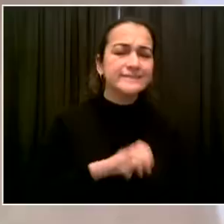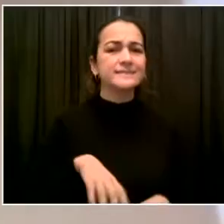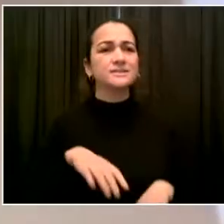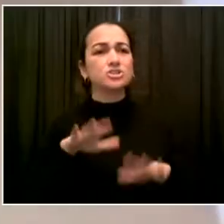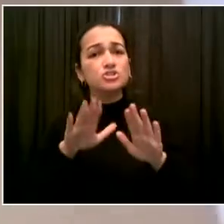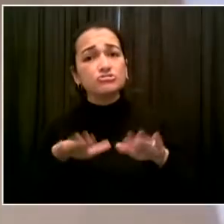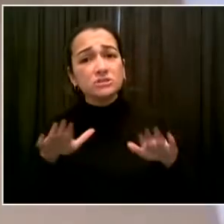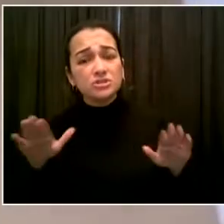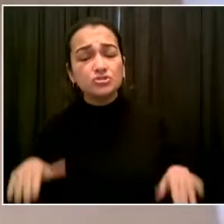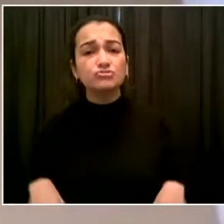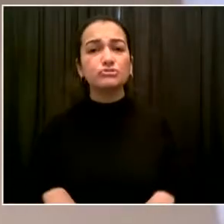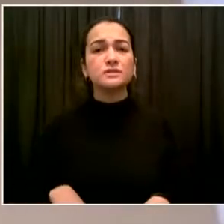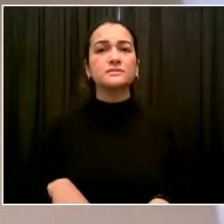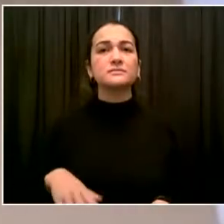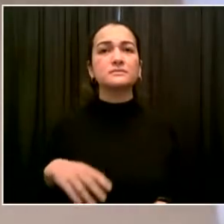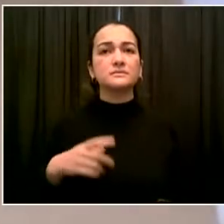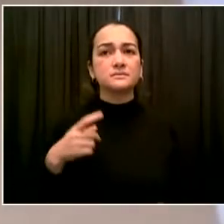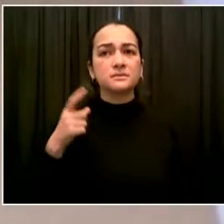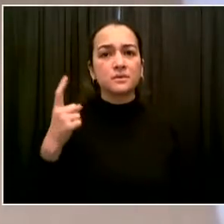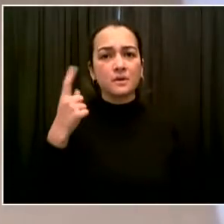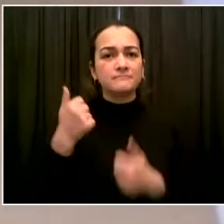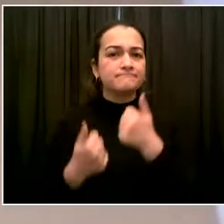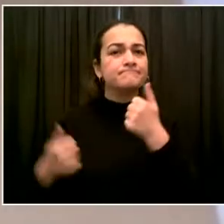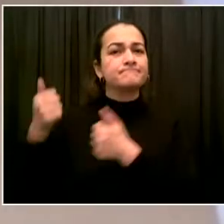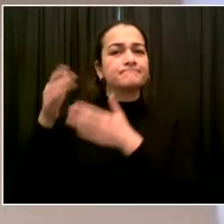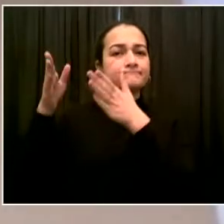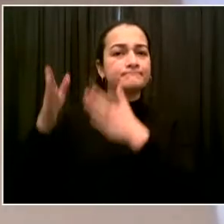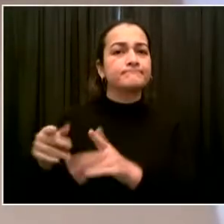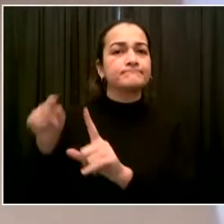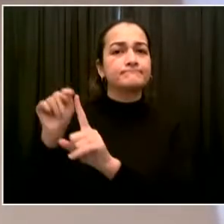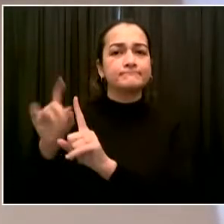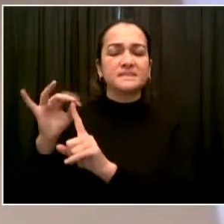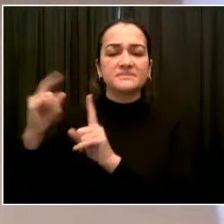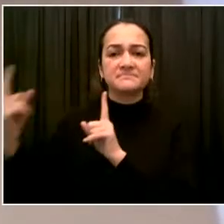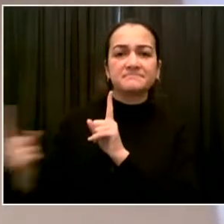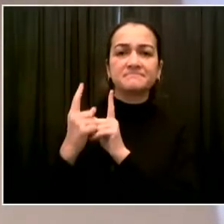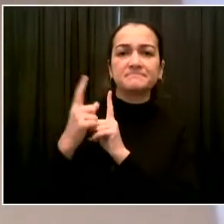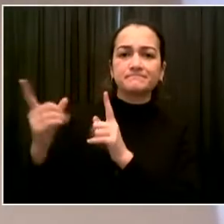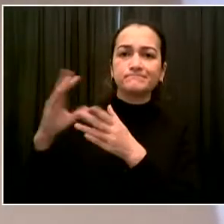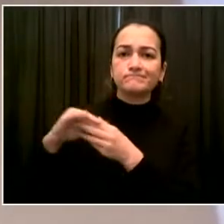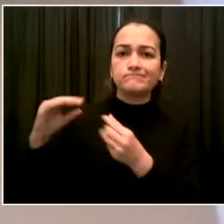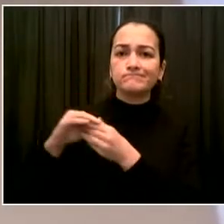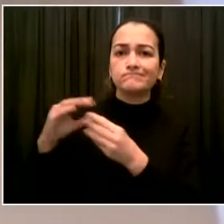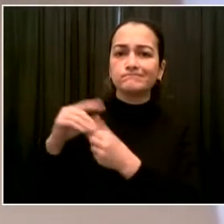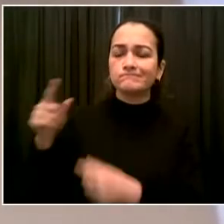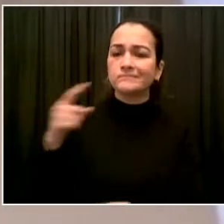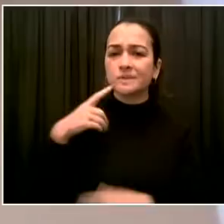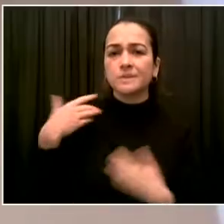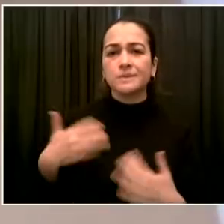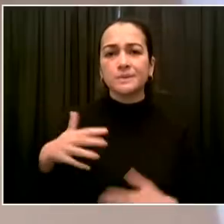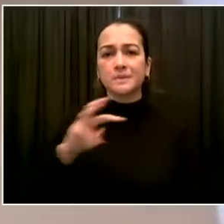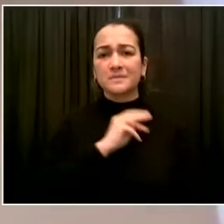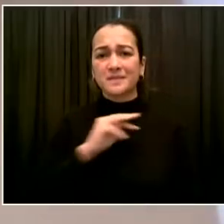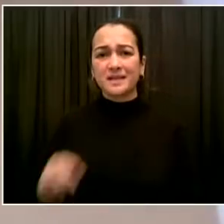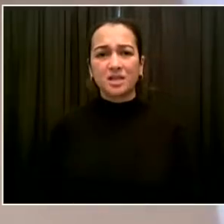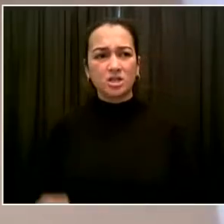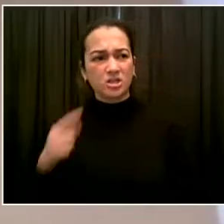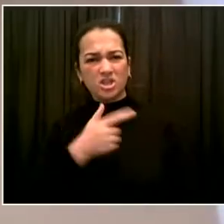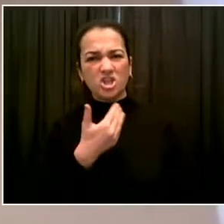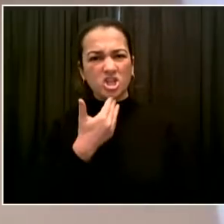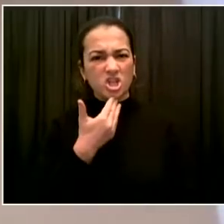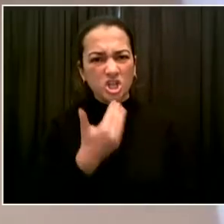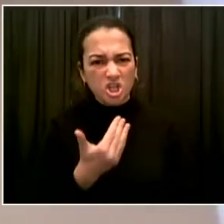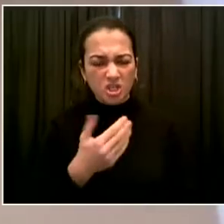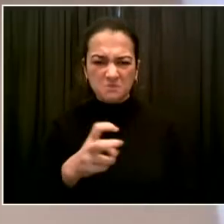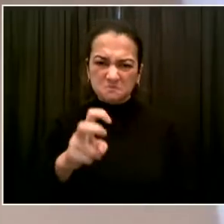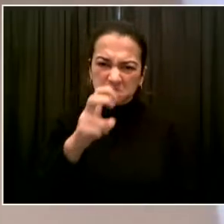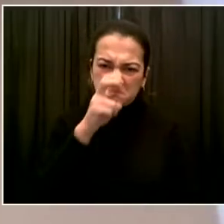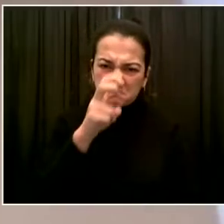CNM -- CNN THIS